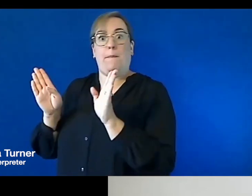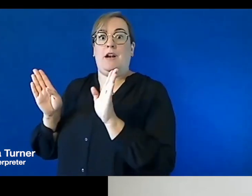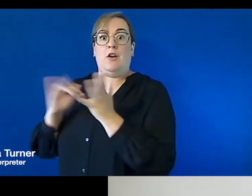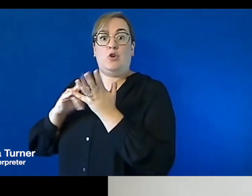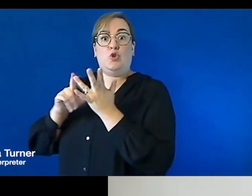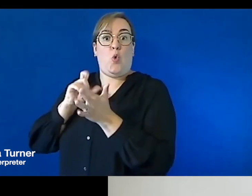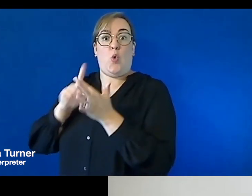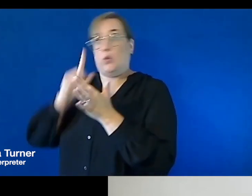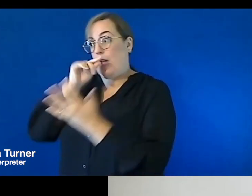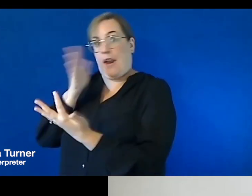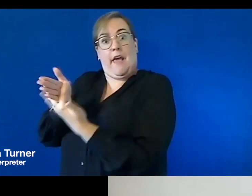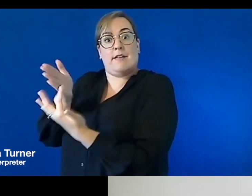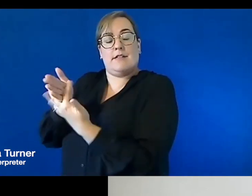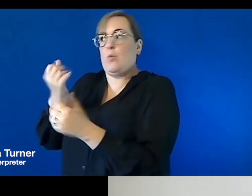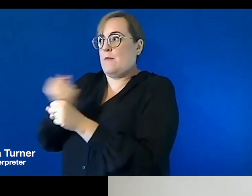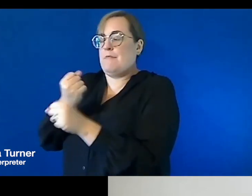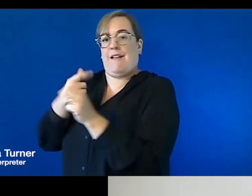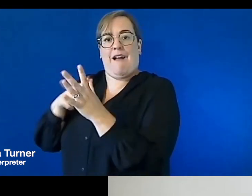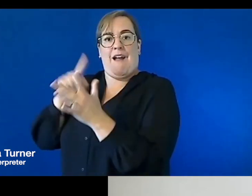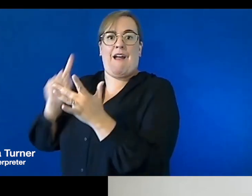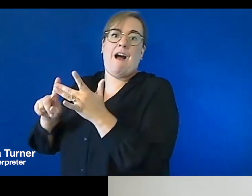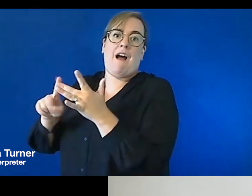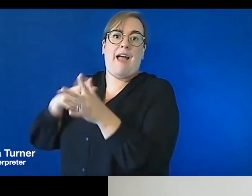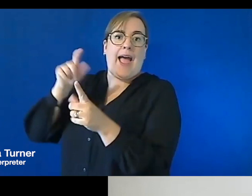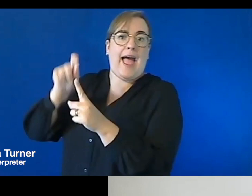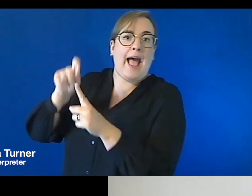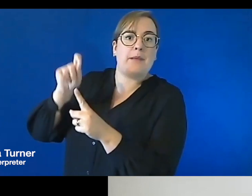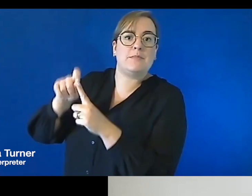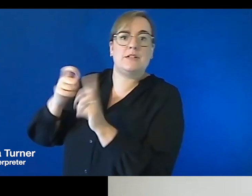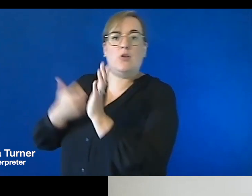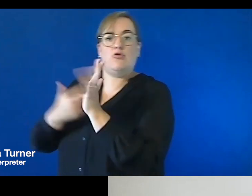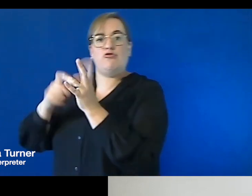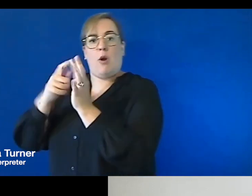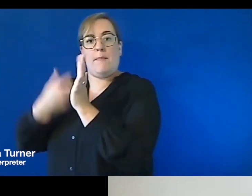AI technology platforms, apps and maybe even robots. So yeah that's how it works.